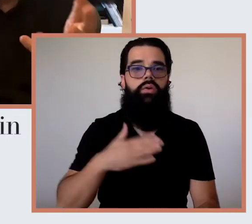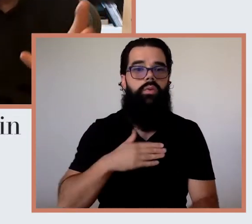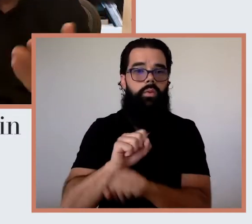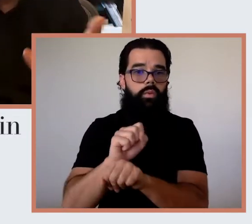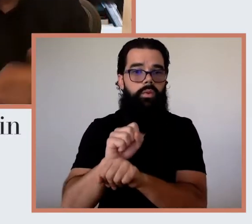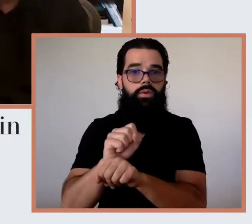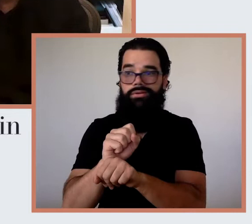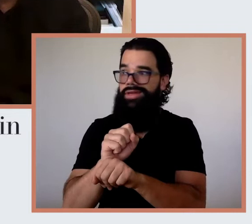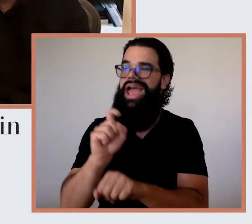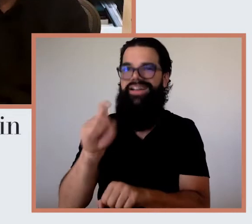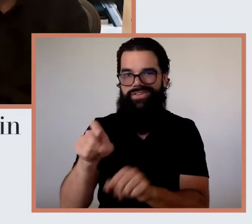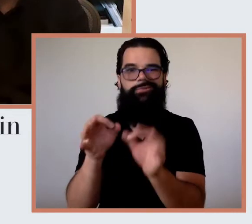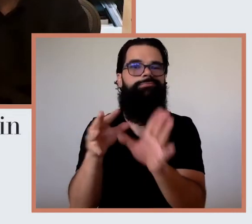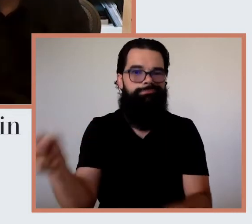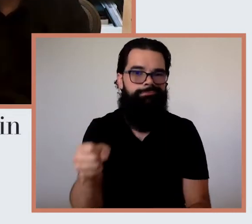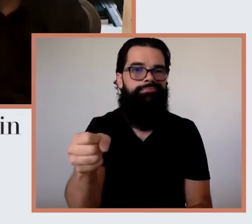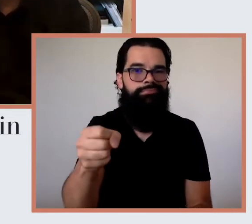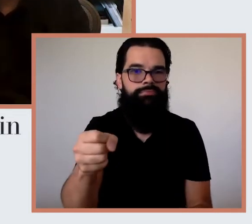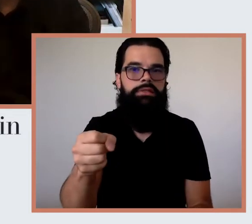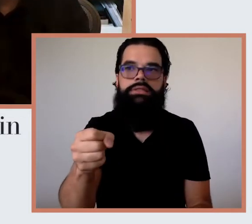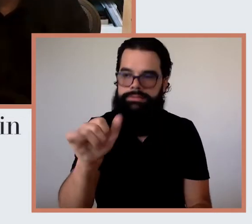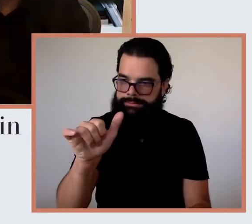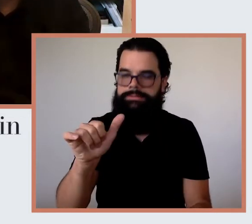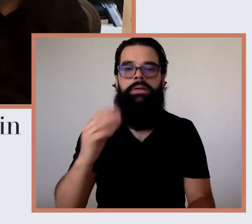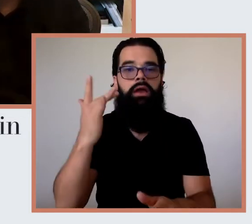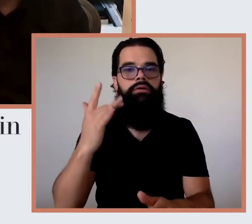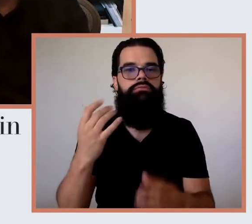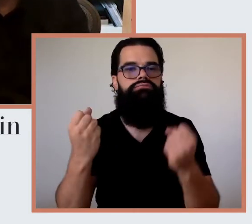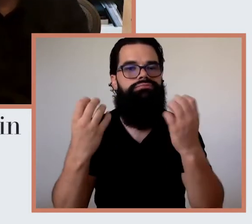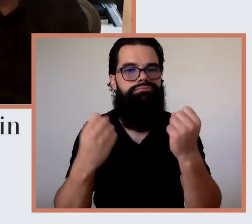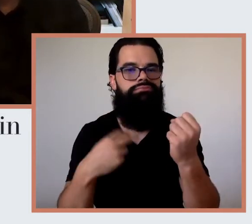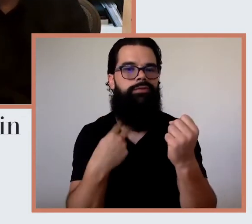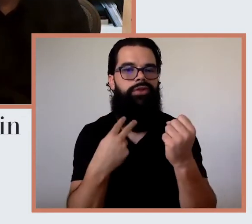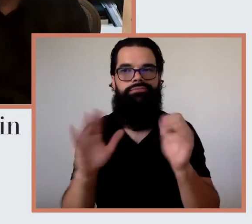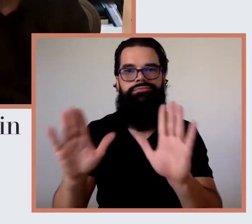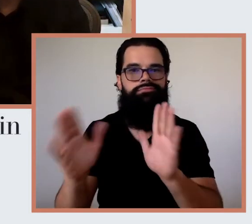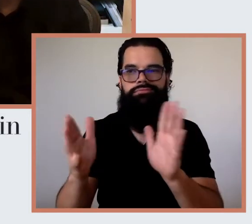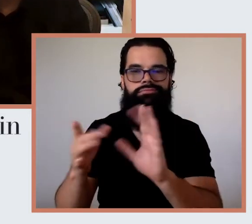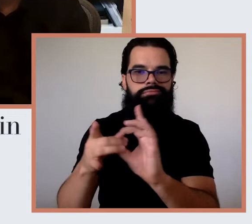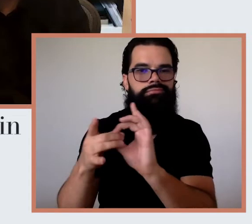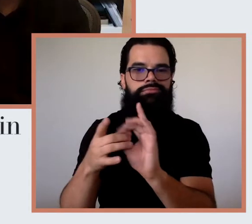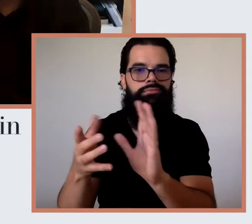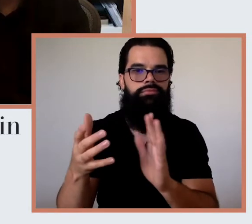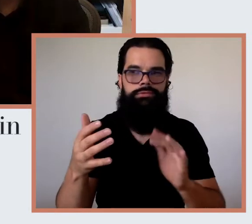that one of our partners needs an interpreter, needs someone who knows ASL, who can be his or her or their voice.